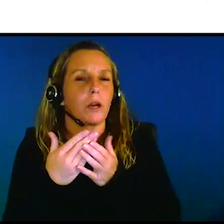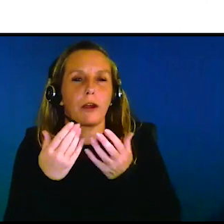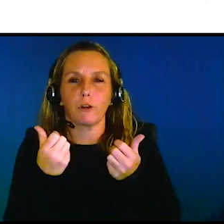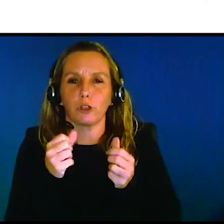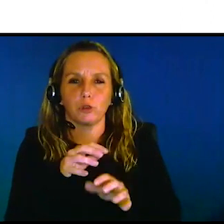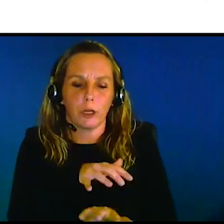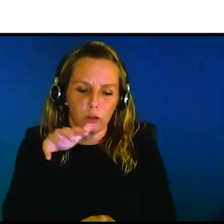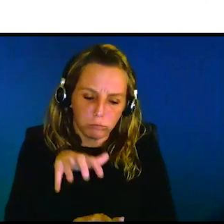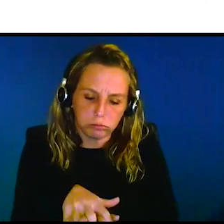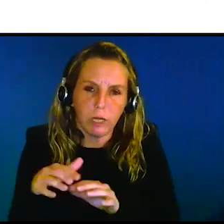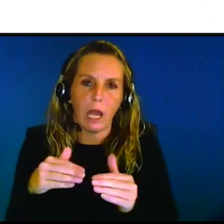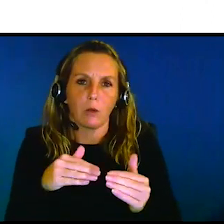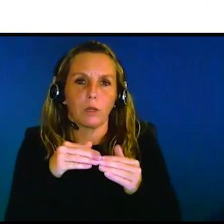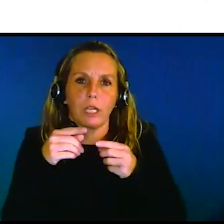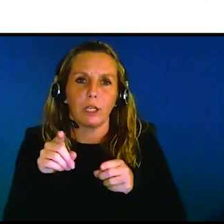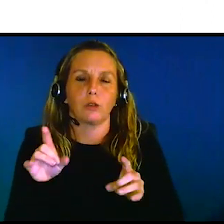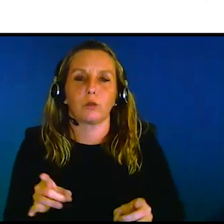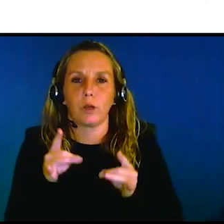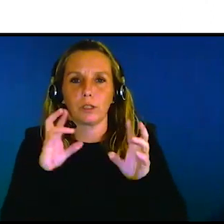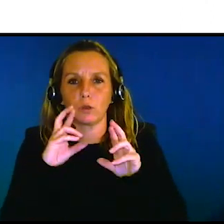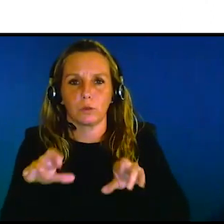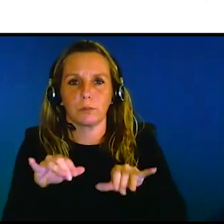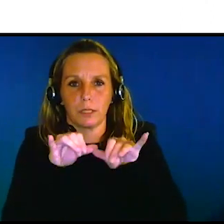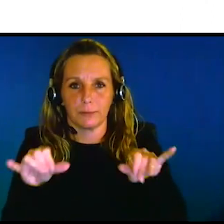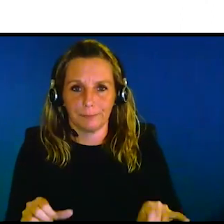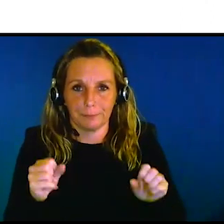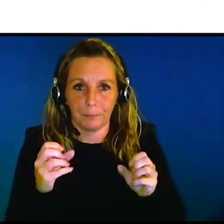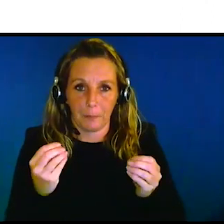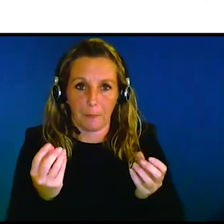Response system. So I want to take a moment to provide you